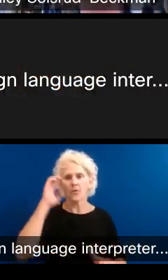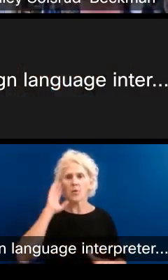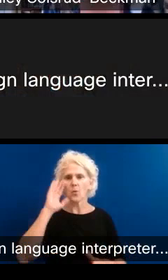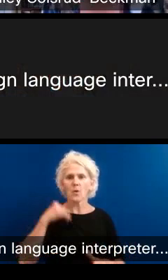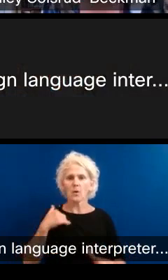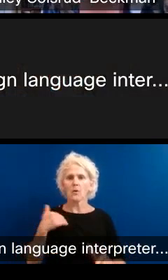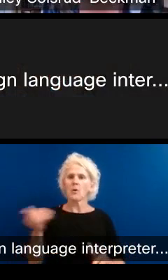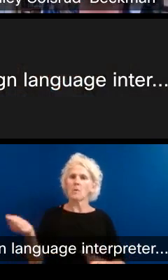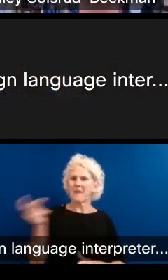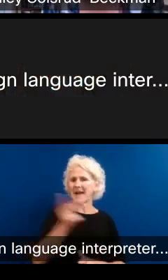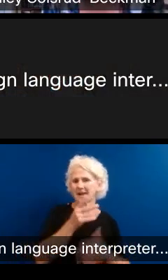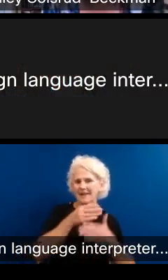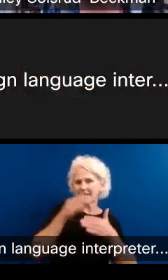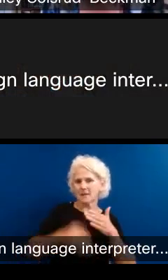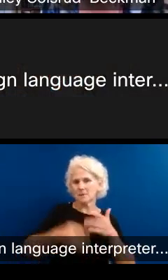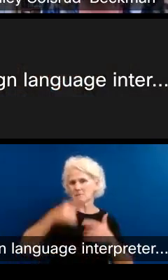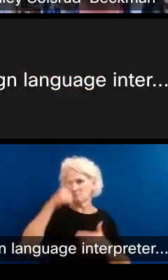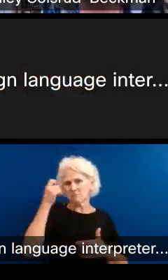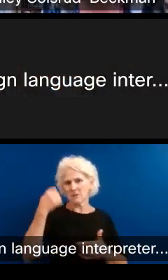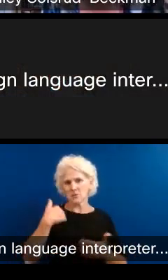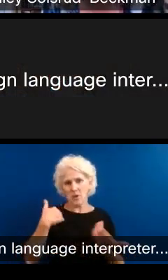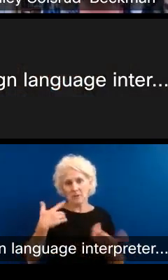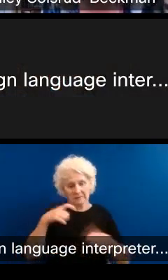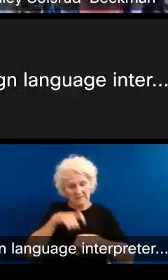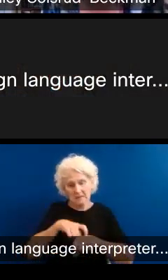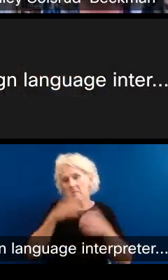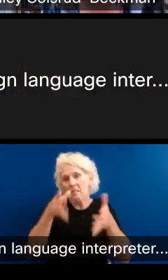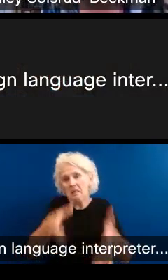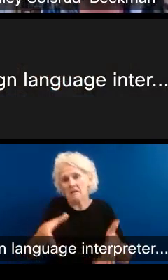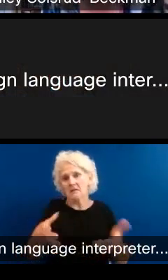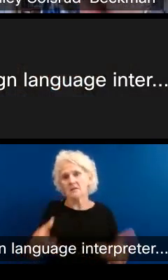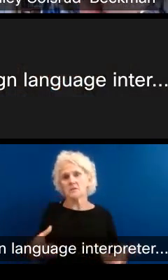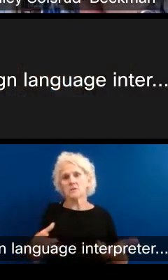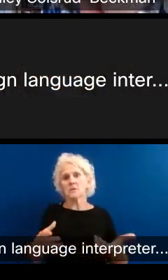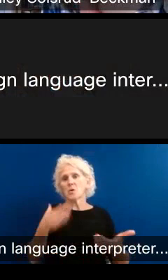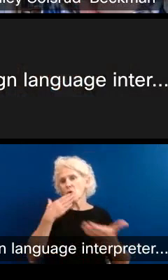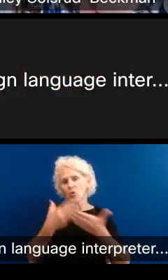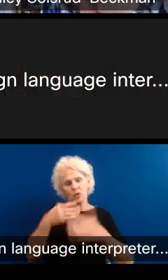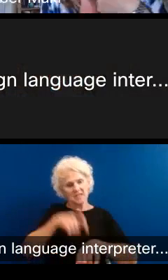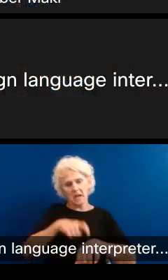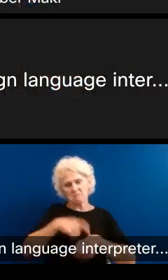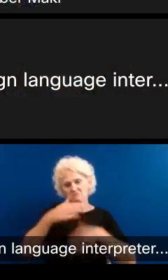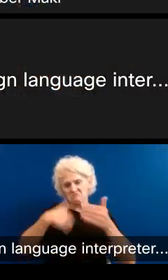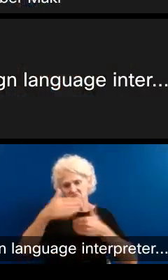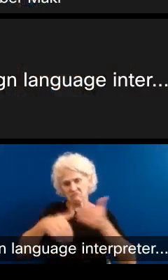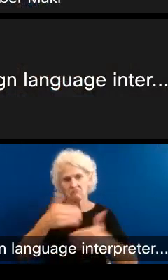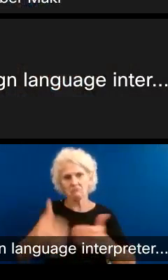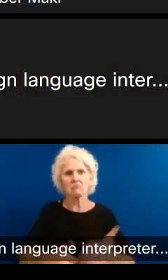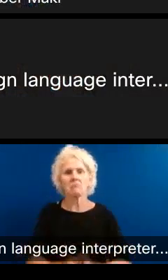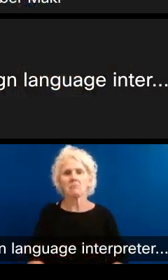because we actually have time, so we're we're running really good on time today. Okay, okay.